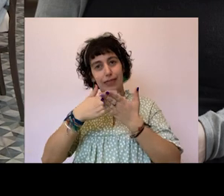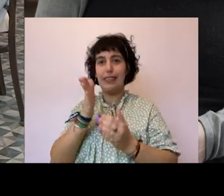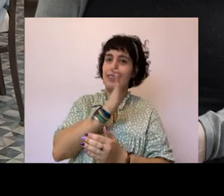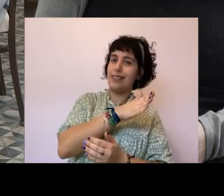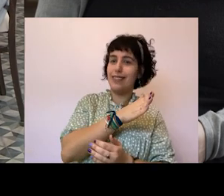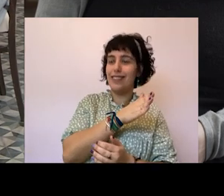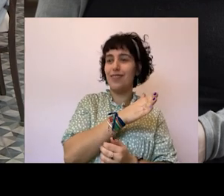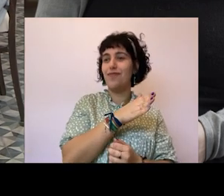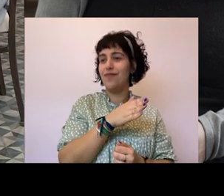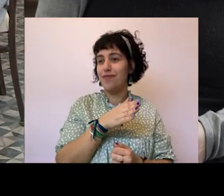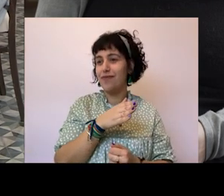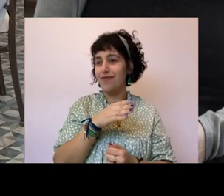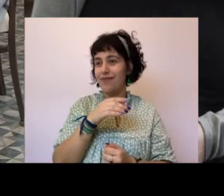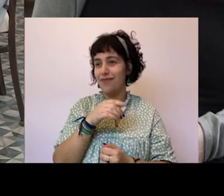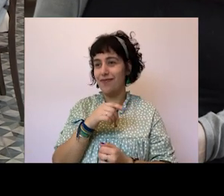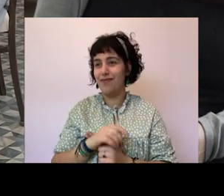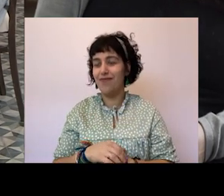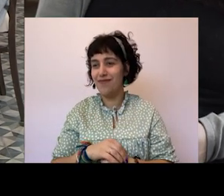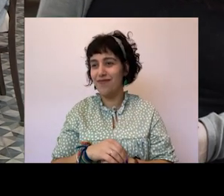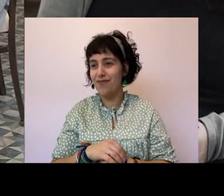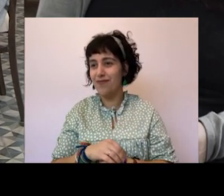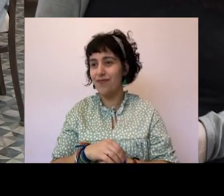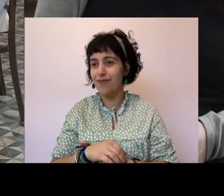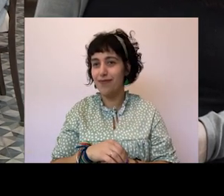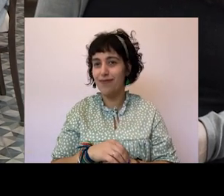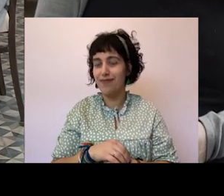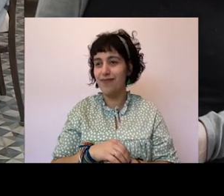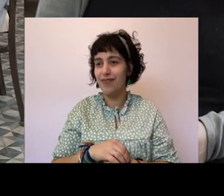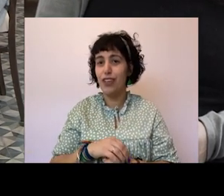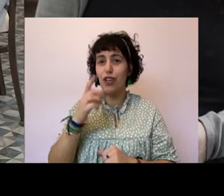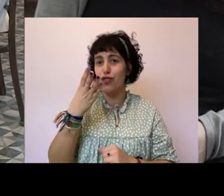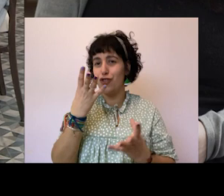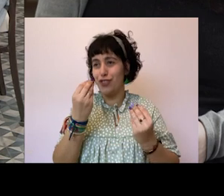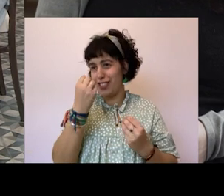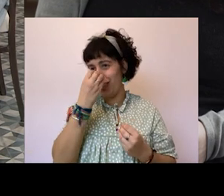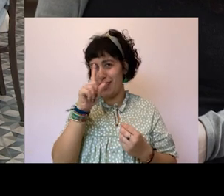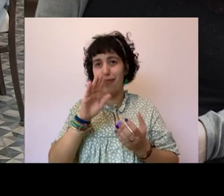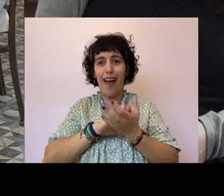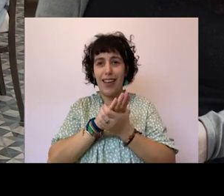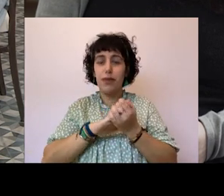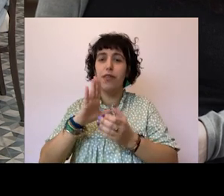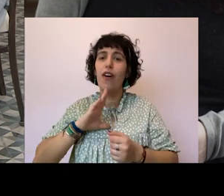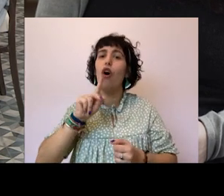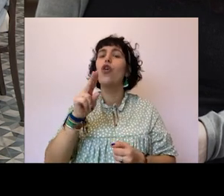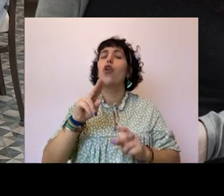My country is not ready yet, I guess. However, I went outside with it in Madrid or Berlin